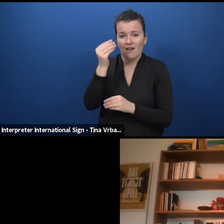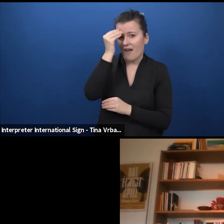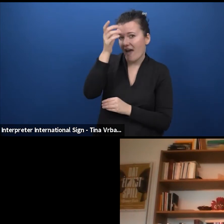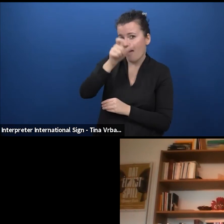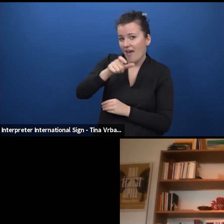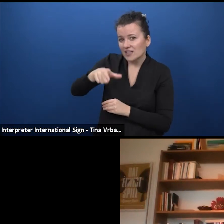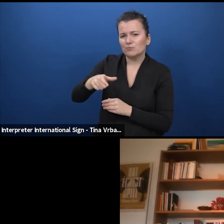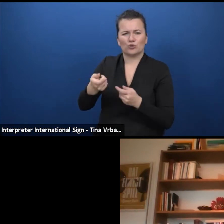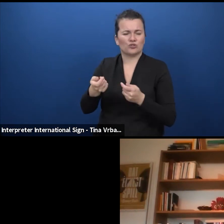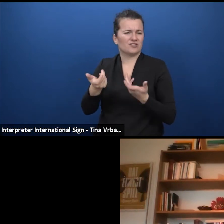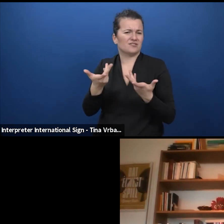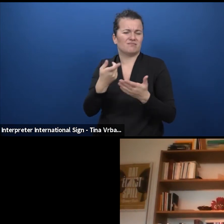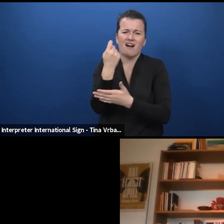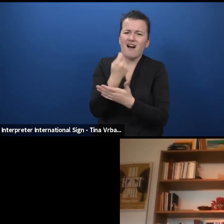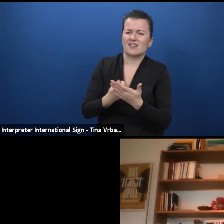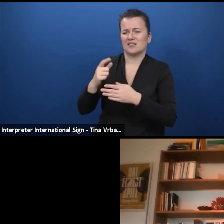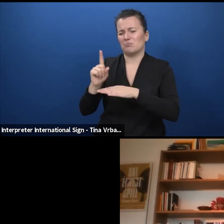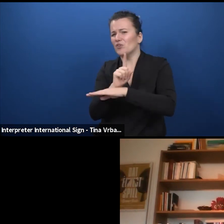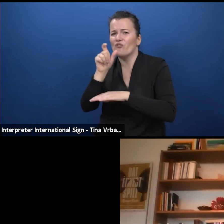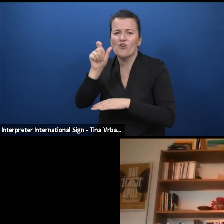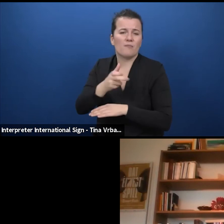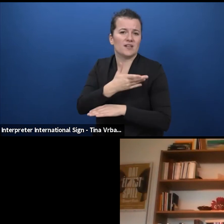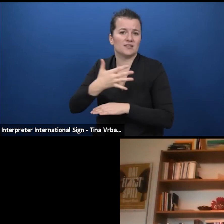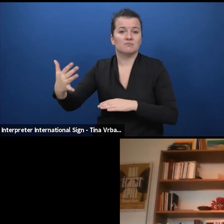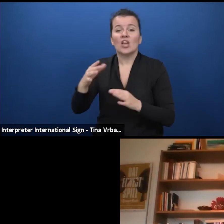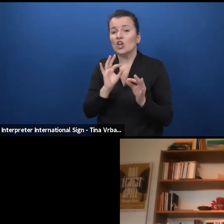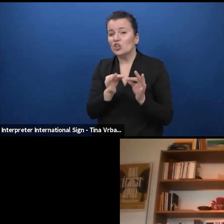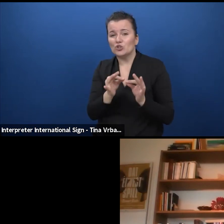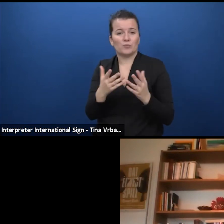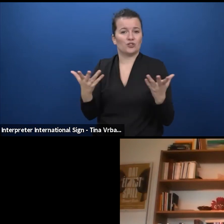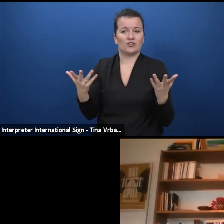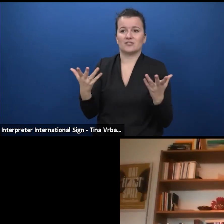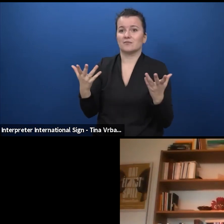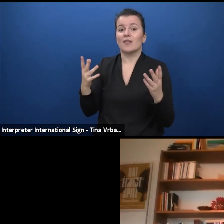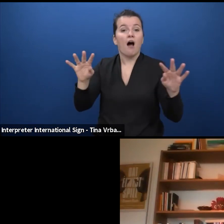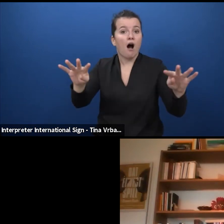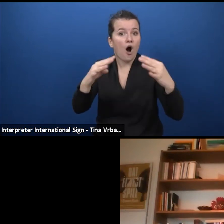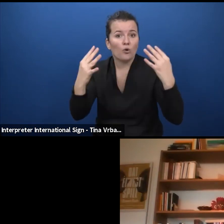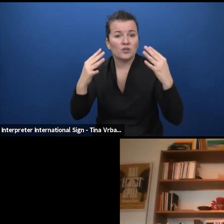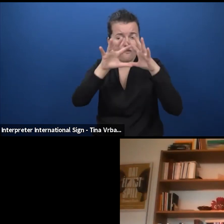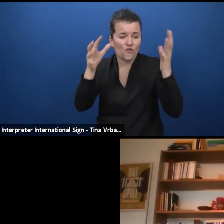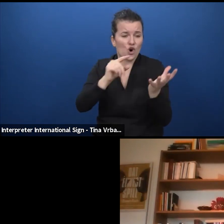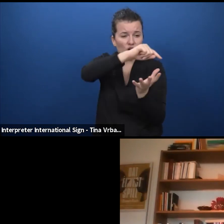to the participants and the audience from all over the world, for their active participation